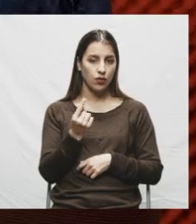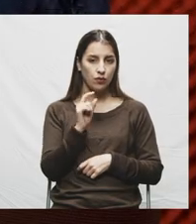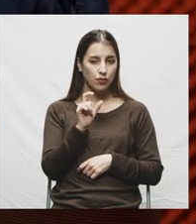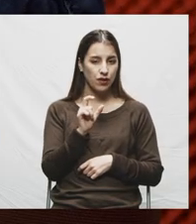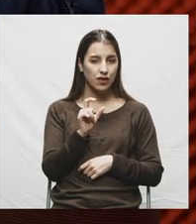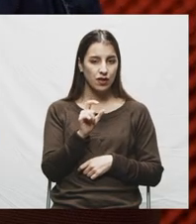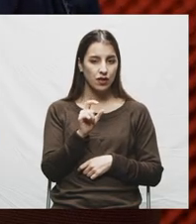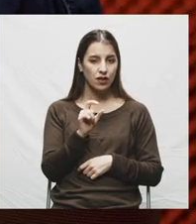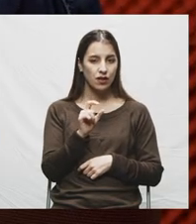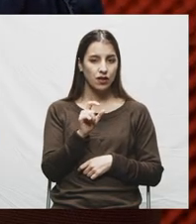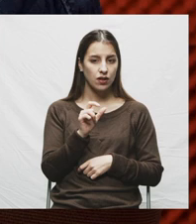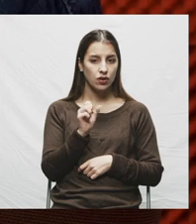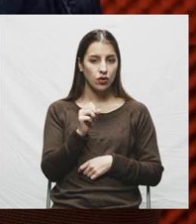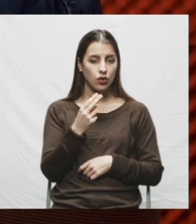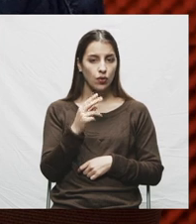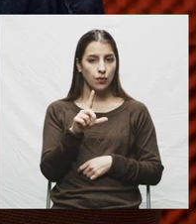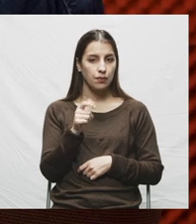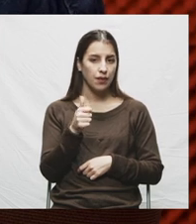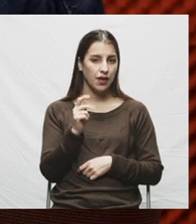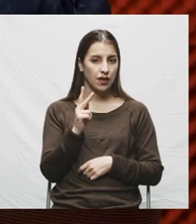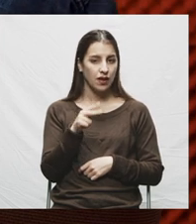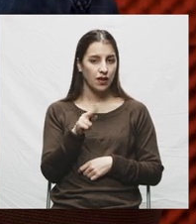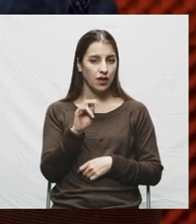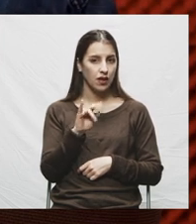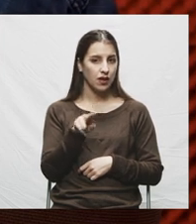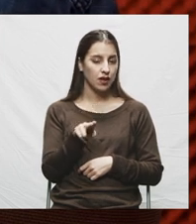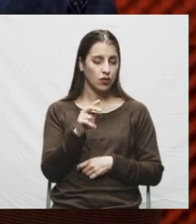Gulbenkian Ballet as a model. They were doing those